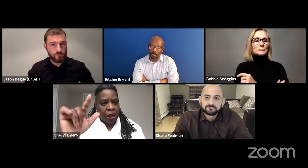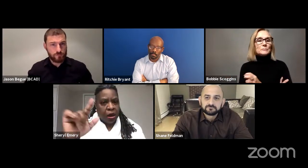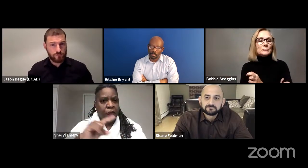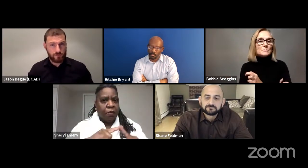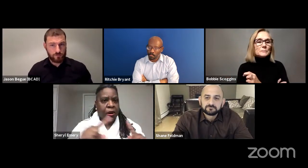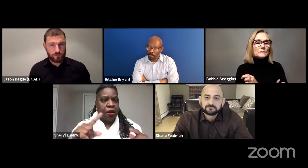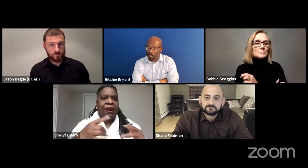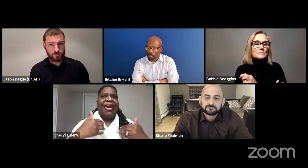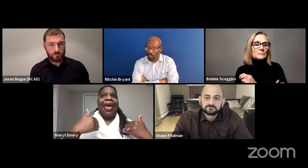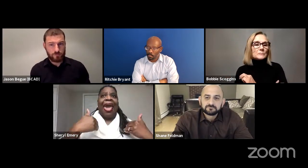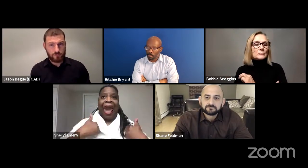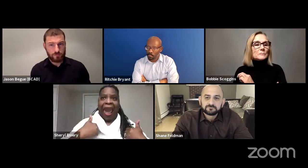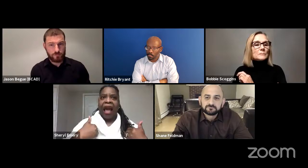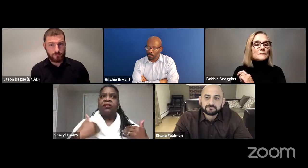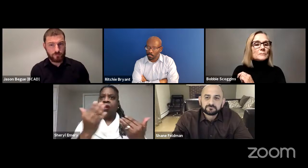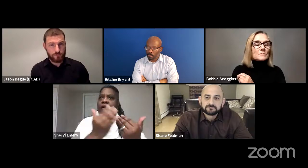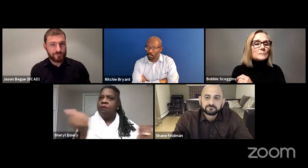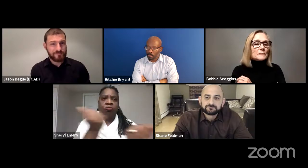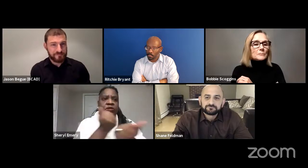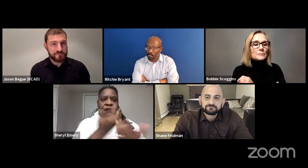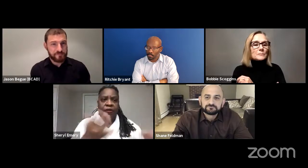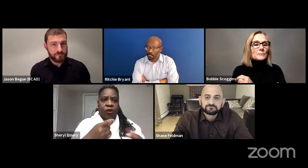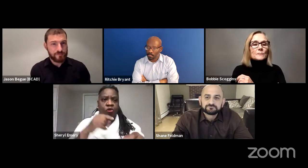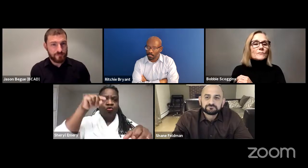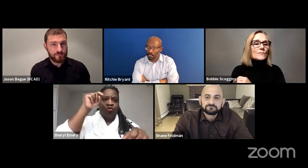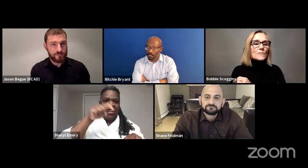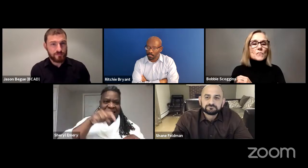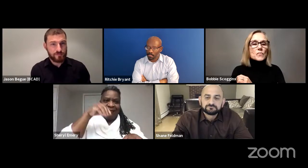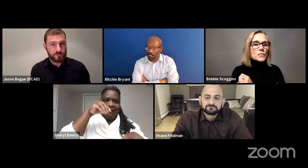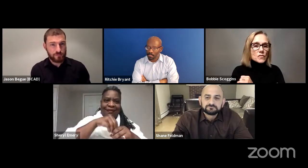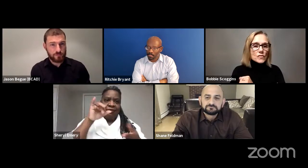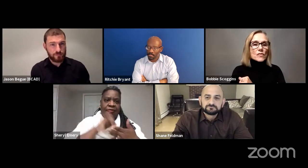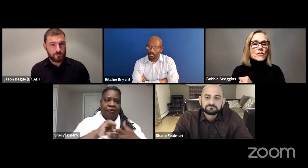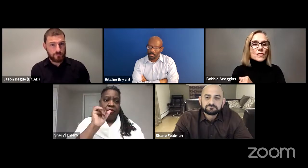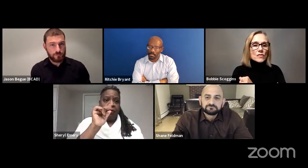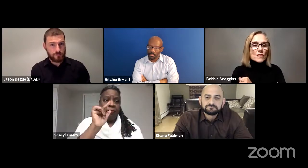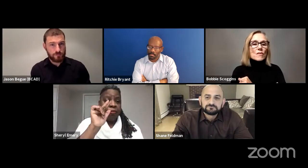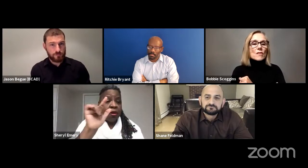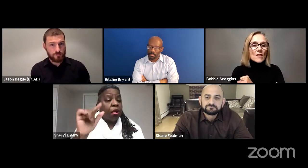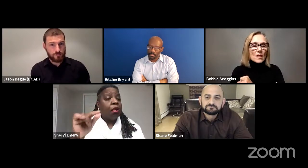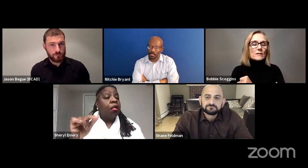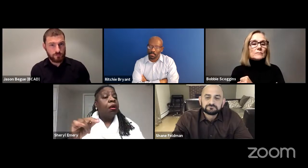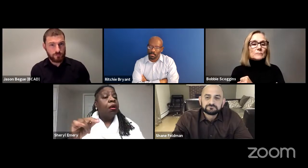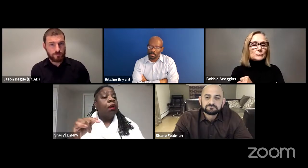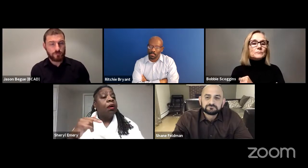comprehensive as it needed to be. It was pretty complex. Everything was there within the body